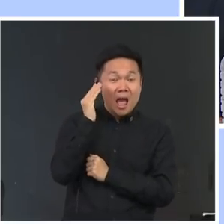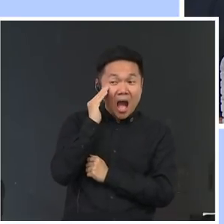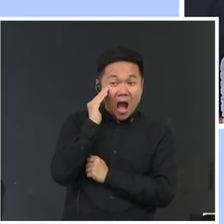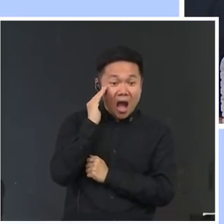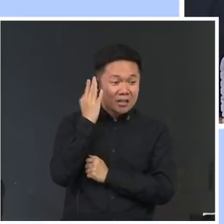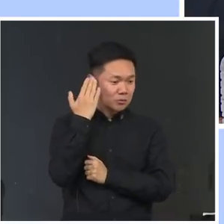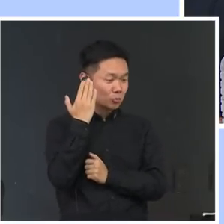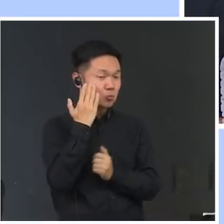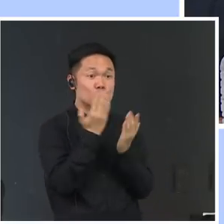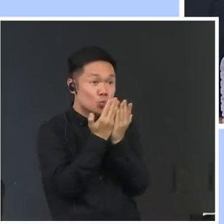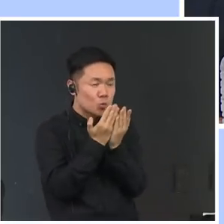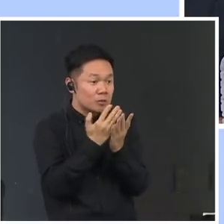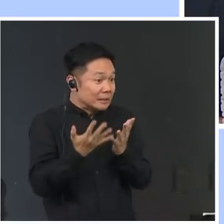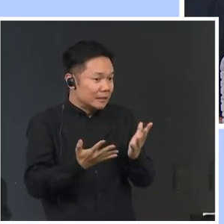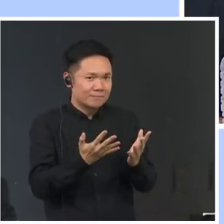there were strong requests made.